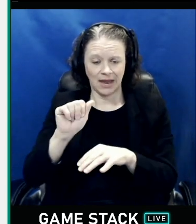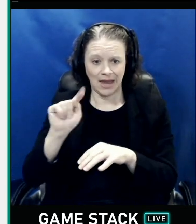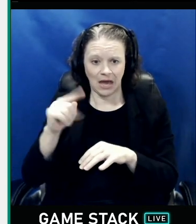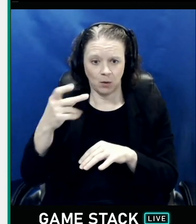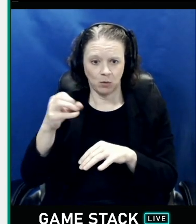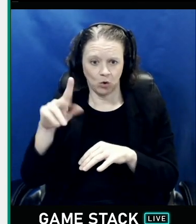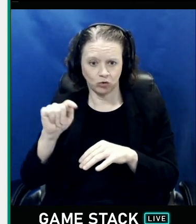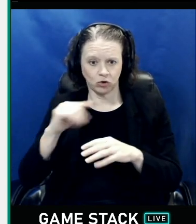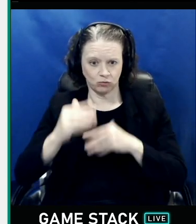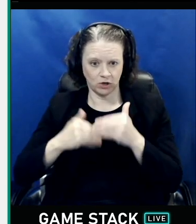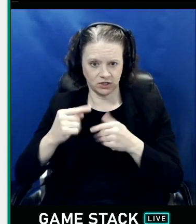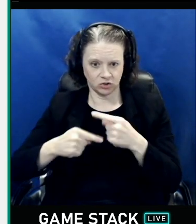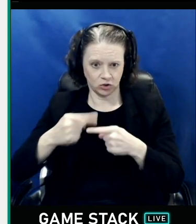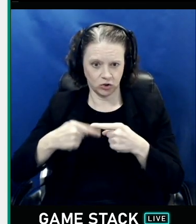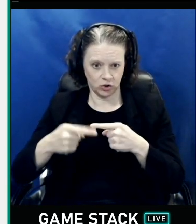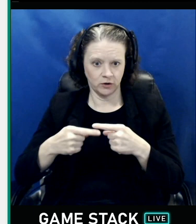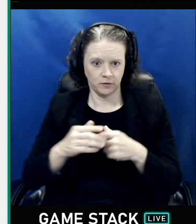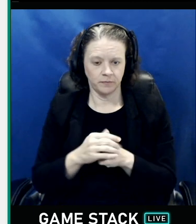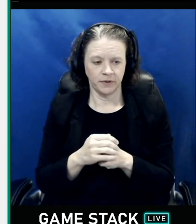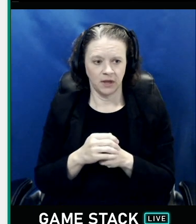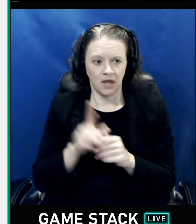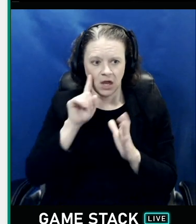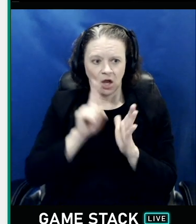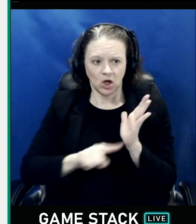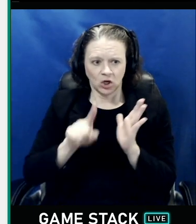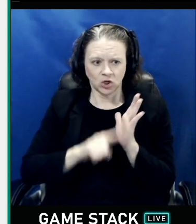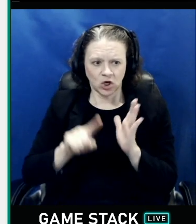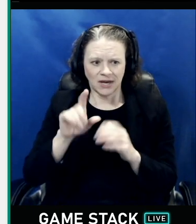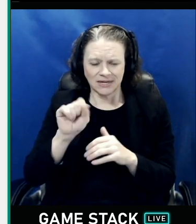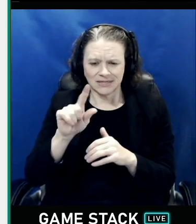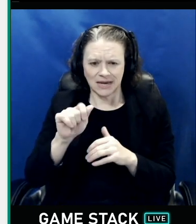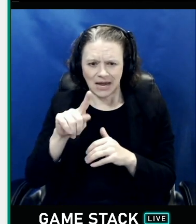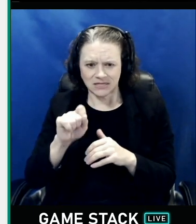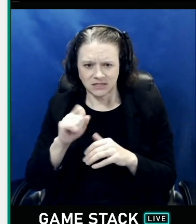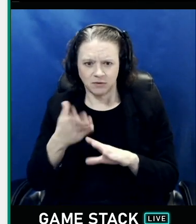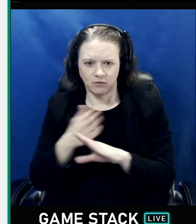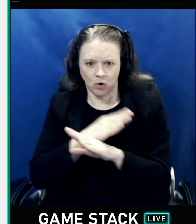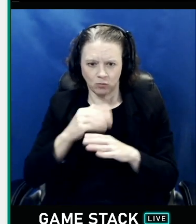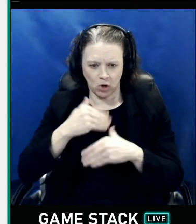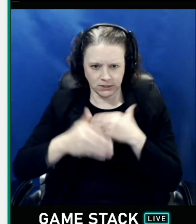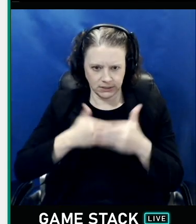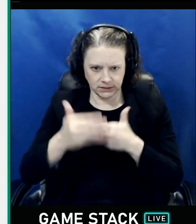Check stats before CPU profiling. If the scene far exceeds its draw budget or has many duplicate objects,